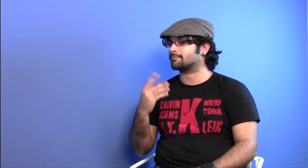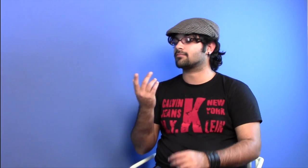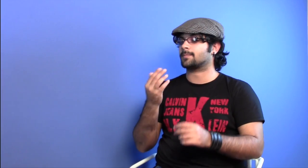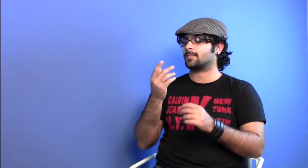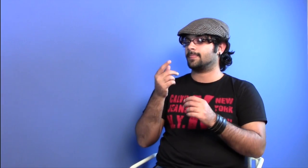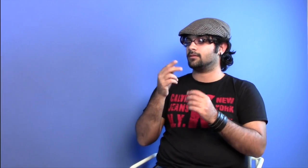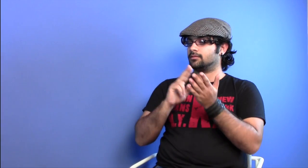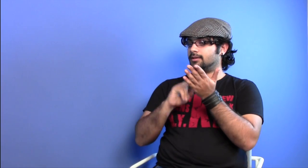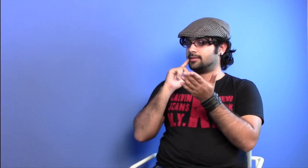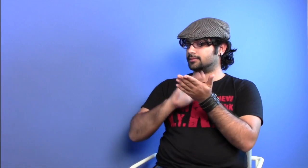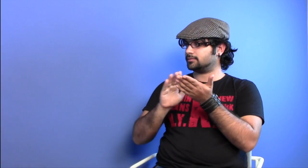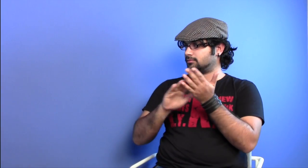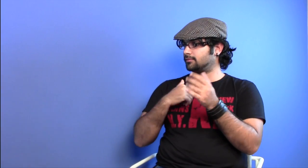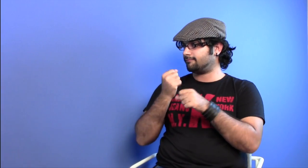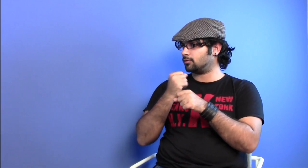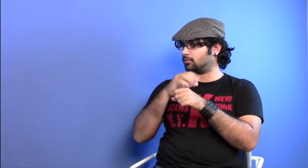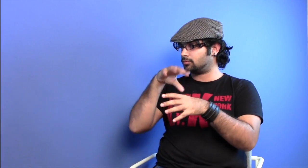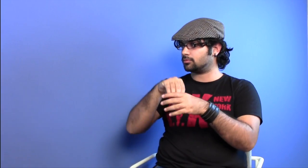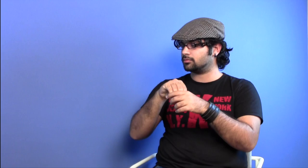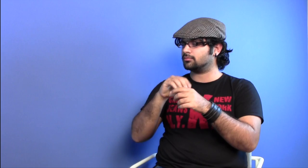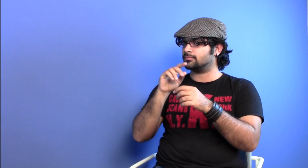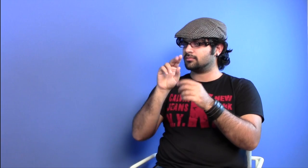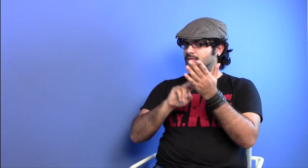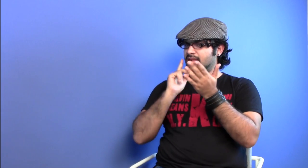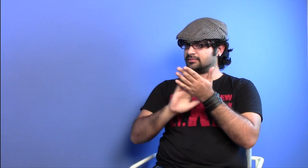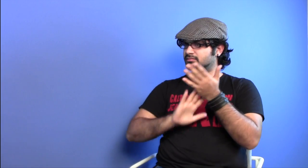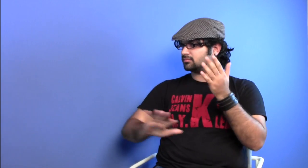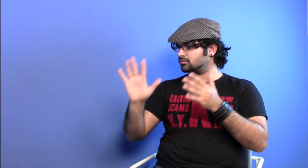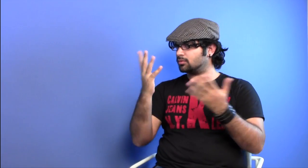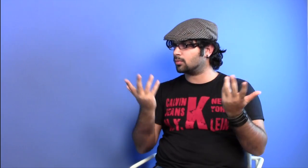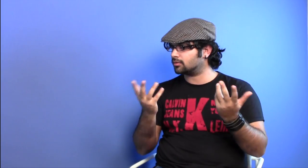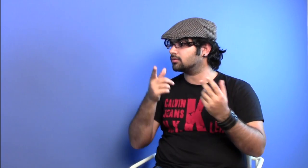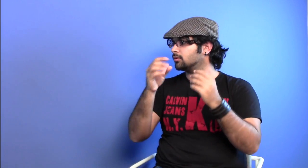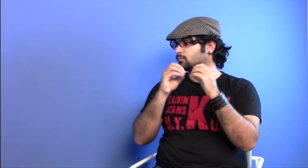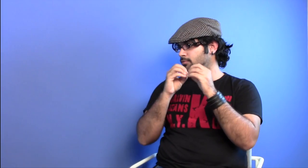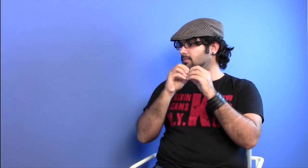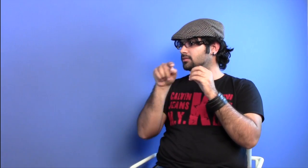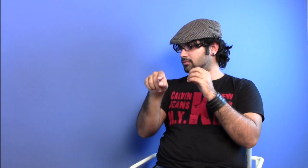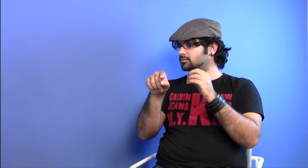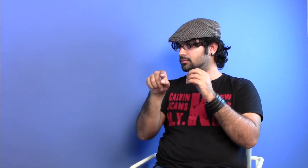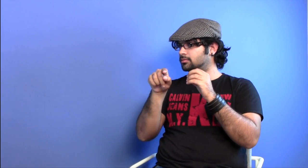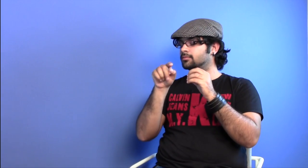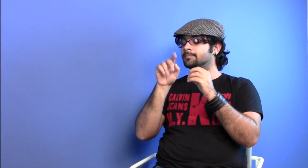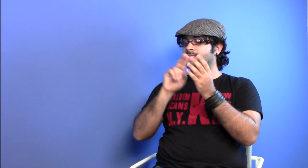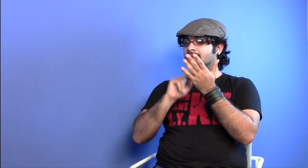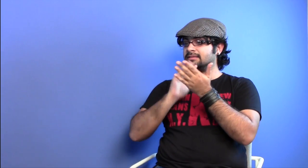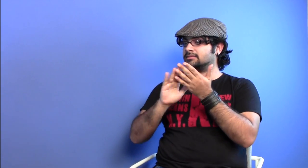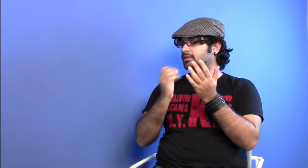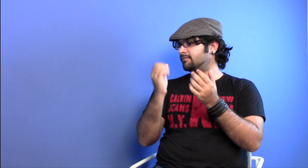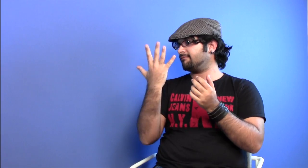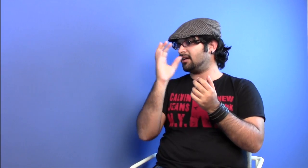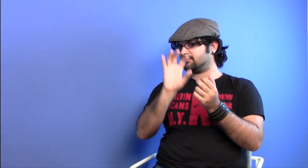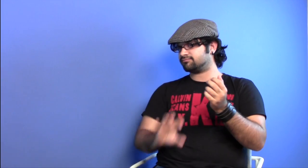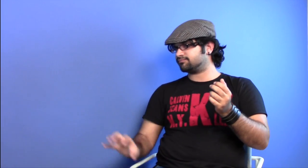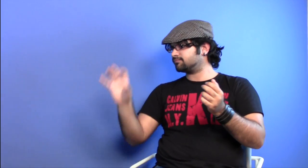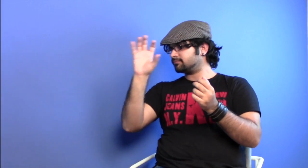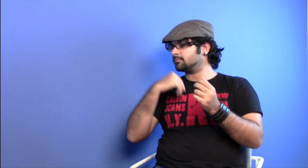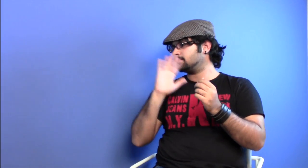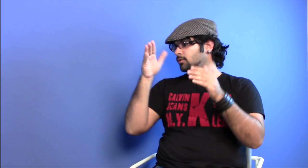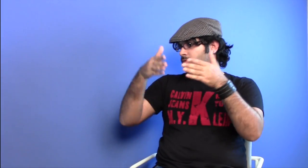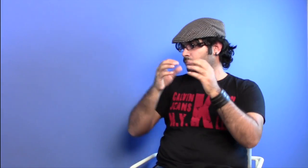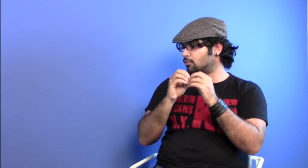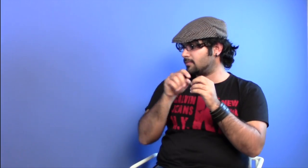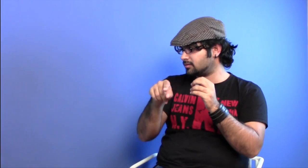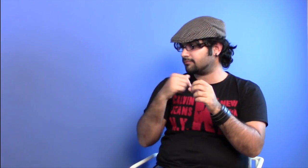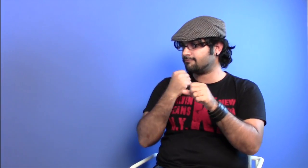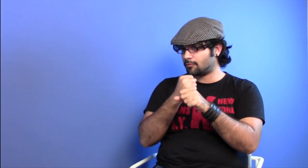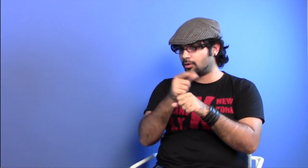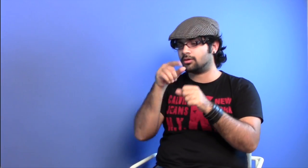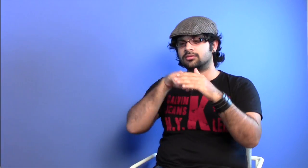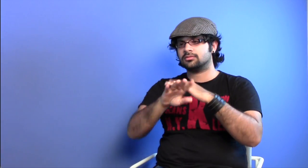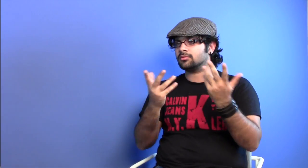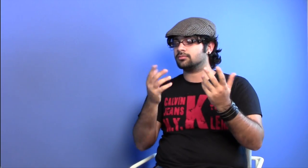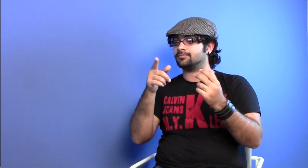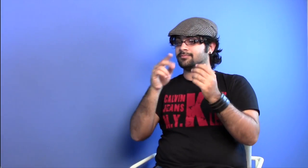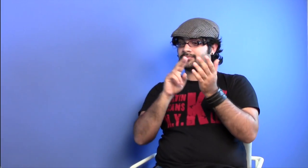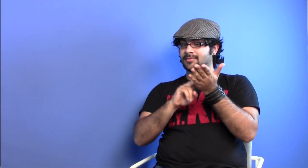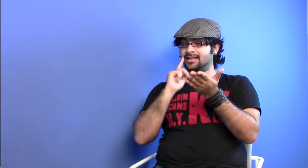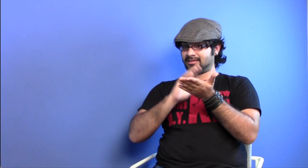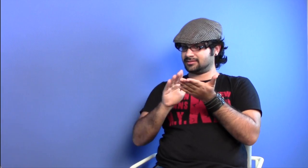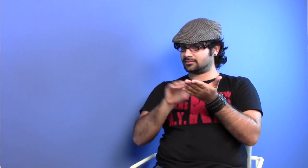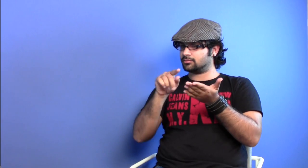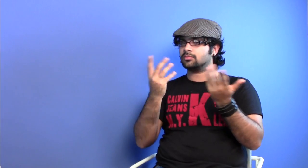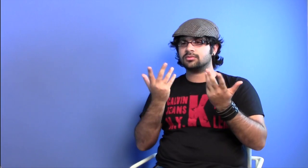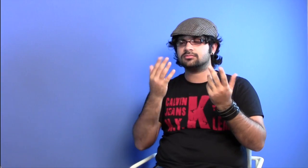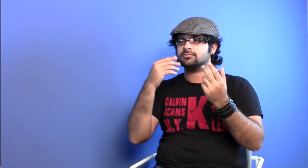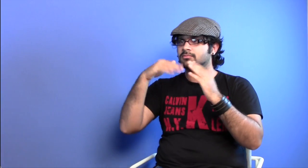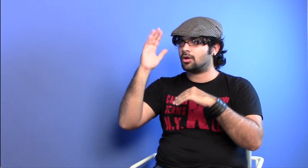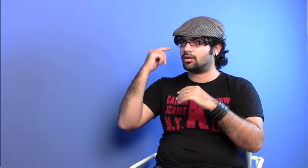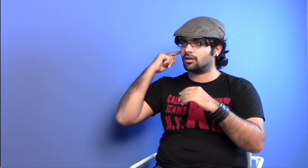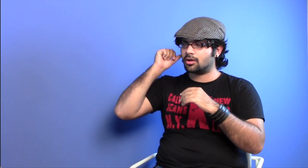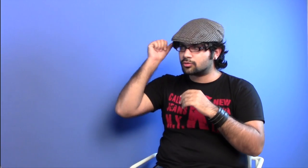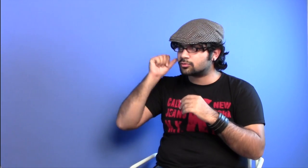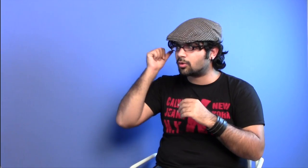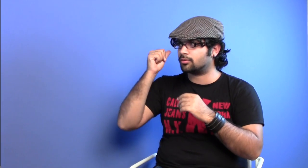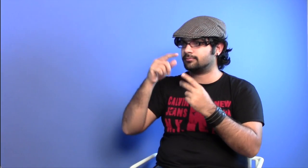NIHH is located in Mumbai. There's five offices across India but I work in the Mumbai office. NIHH focuses on auditory